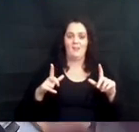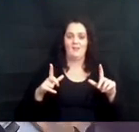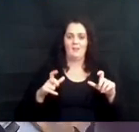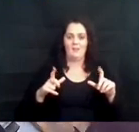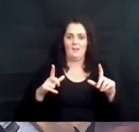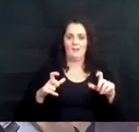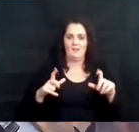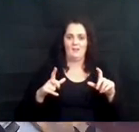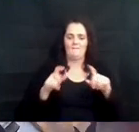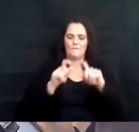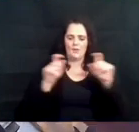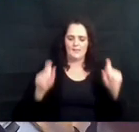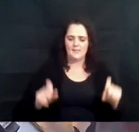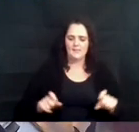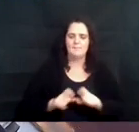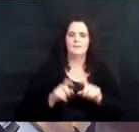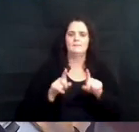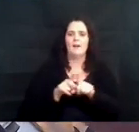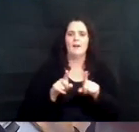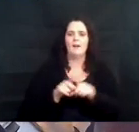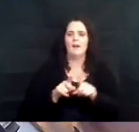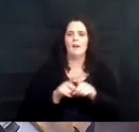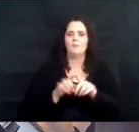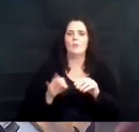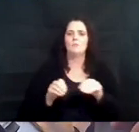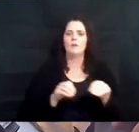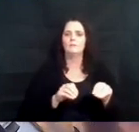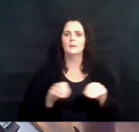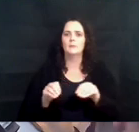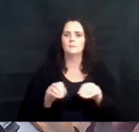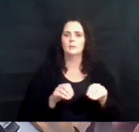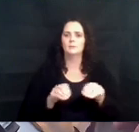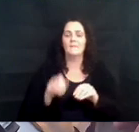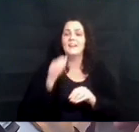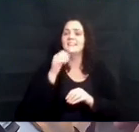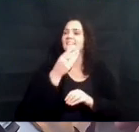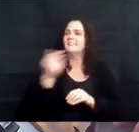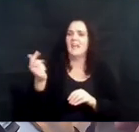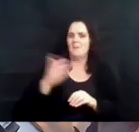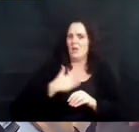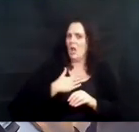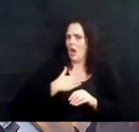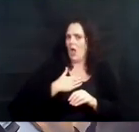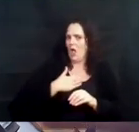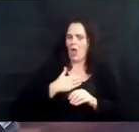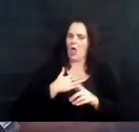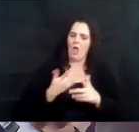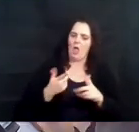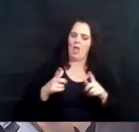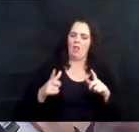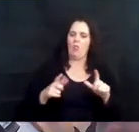Now, some people don't mind that movement of the camera, it'll give a little bit of quirkiness to your final outcome but if